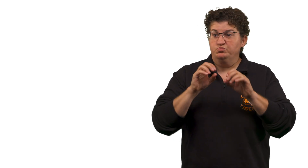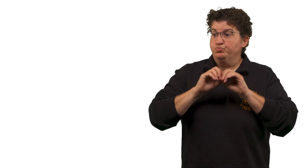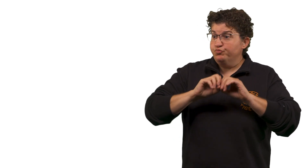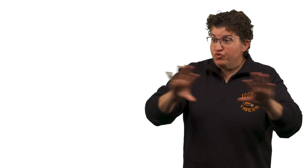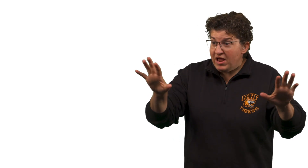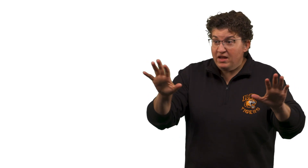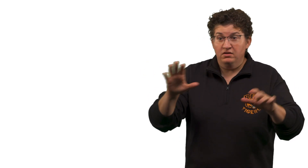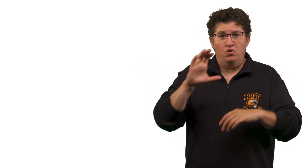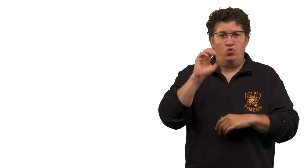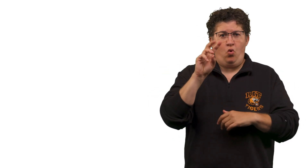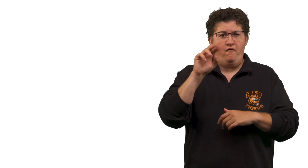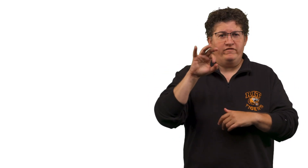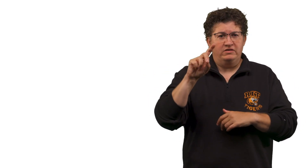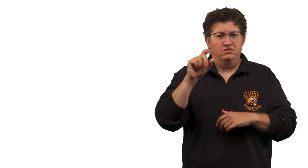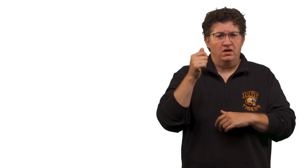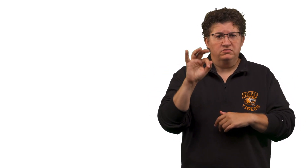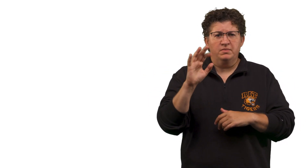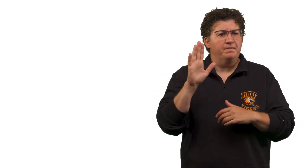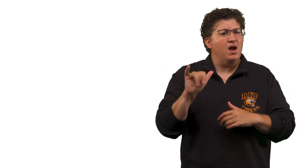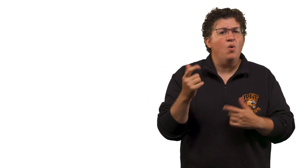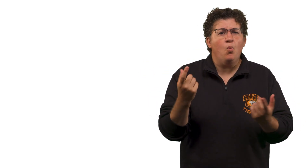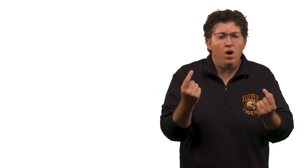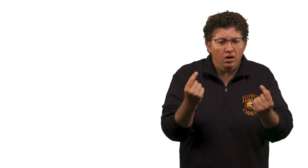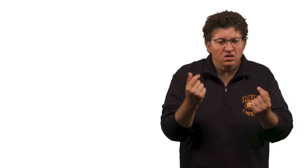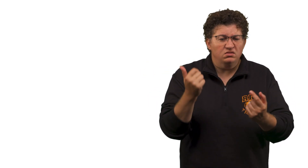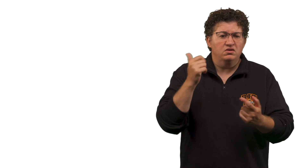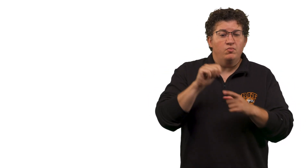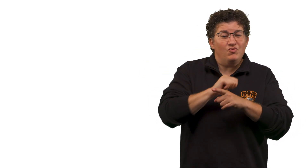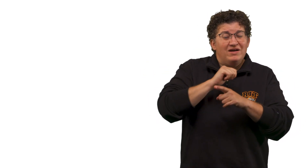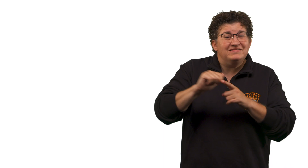I pledge to: PREVENT the spread of COVID-19 by: